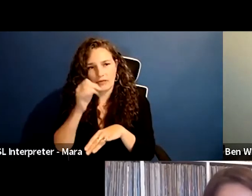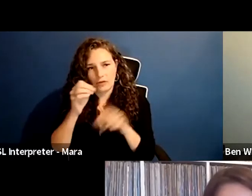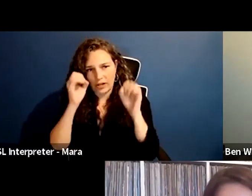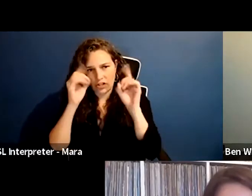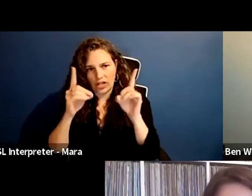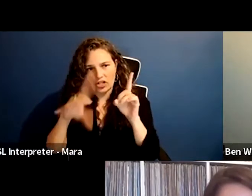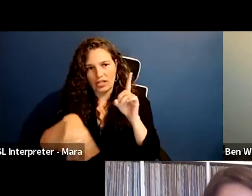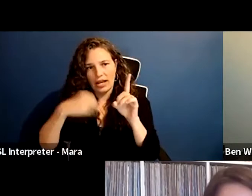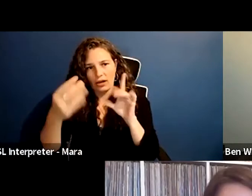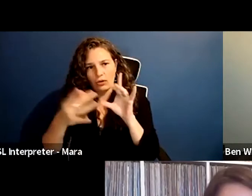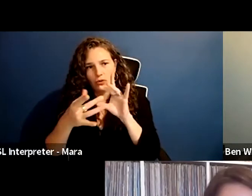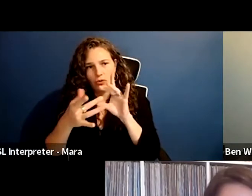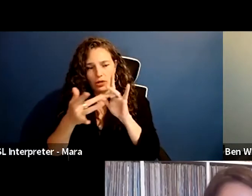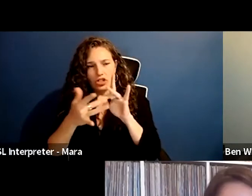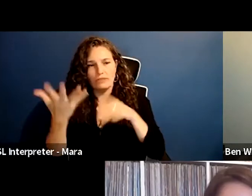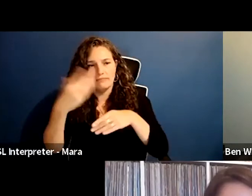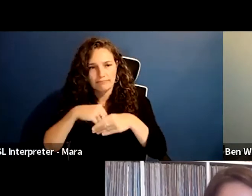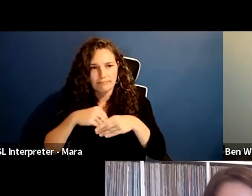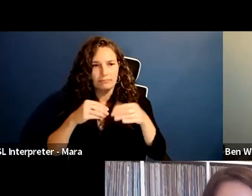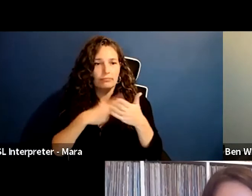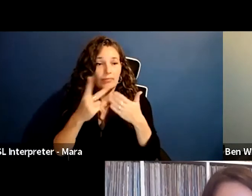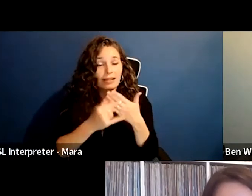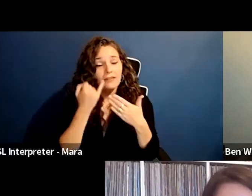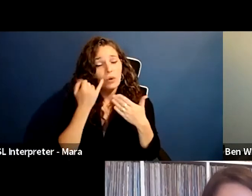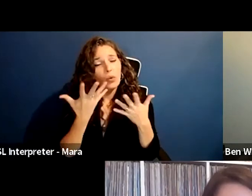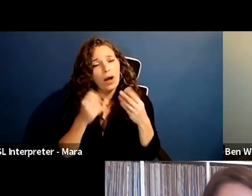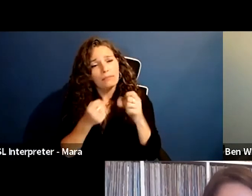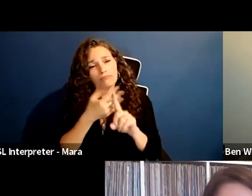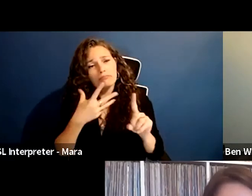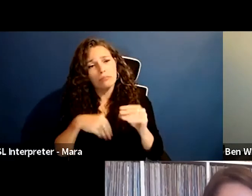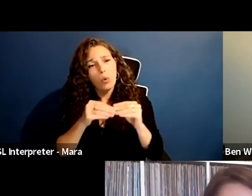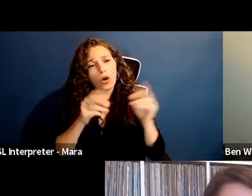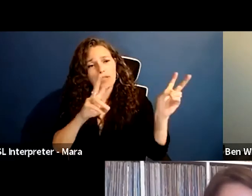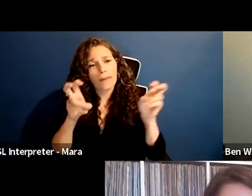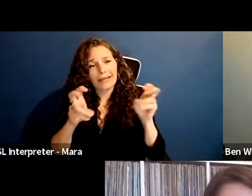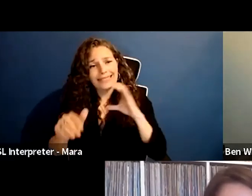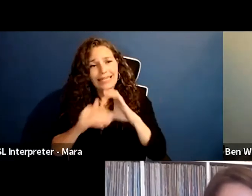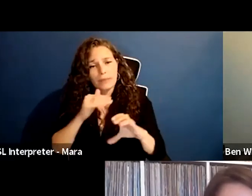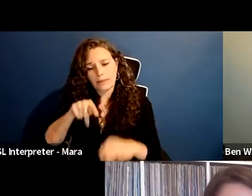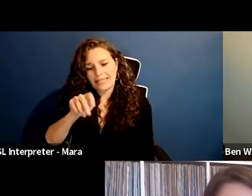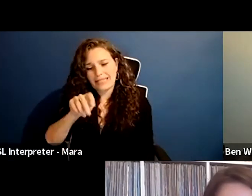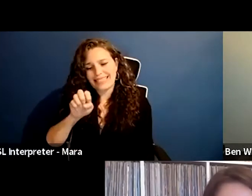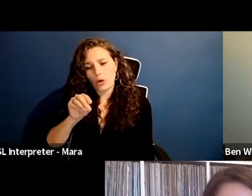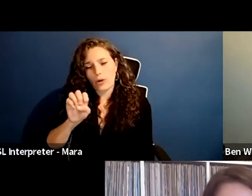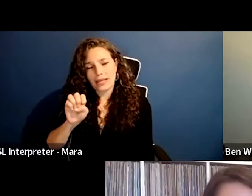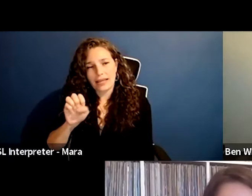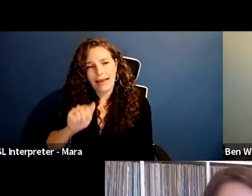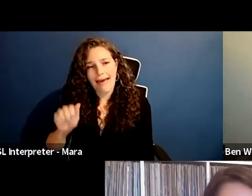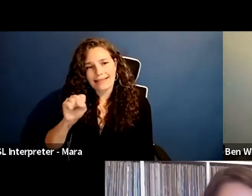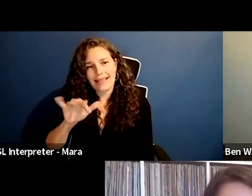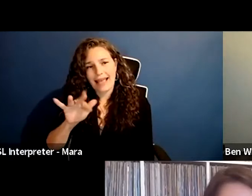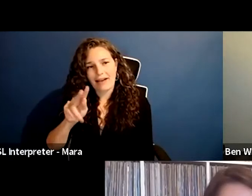If you have ideas for topics you would like to see us cover, please email us, PTEOE@sagaftra.org.